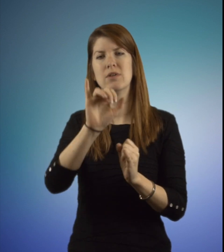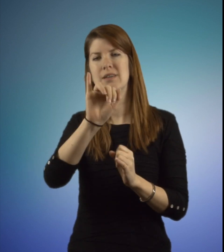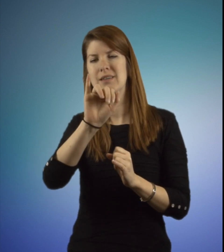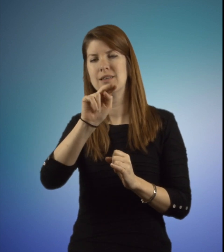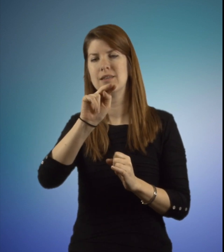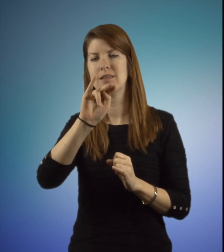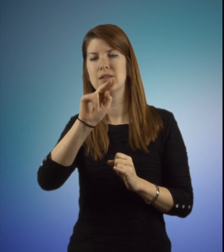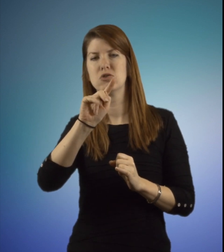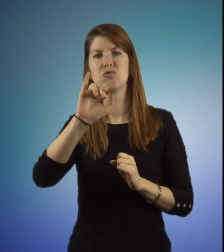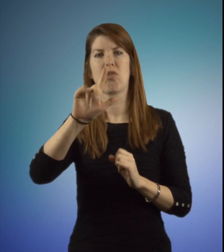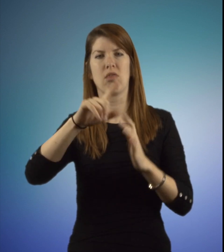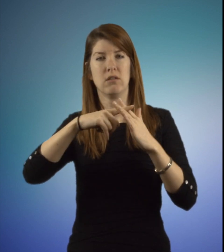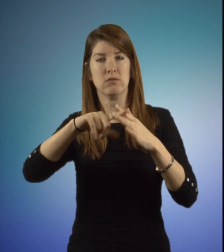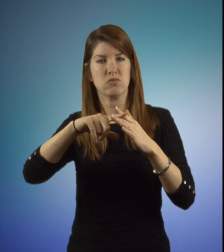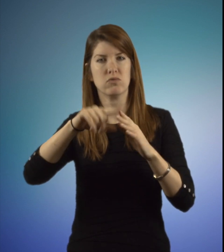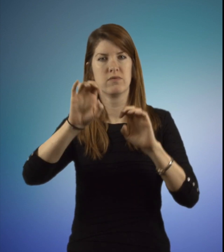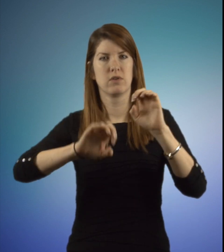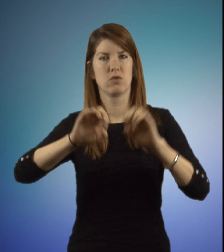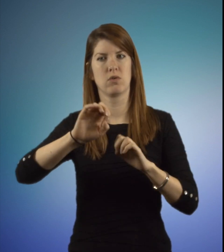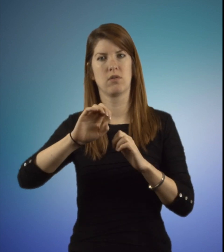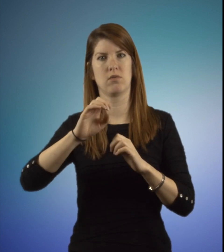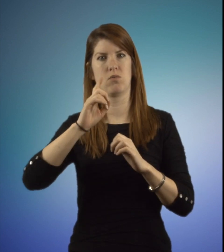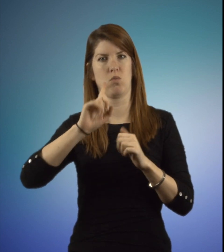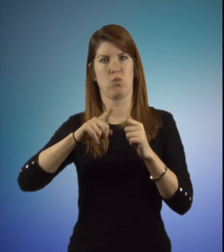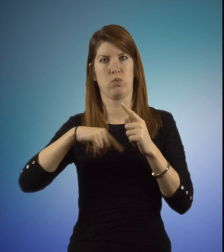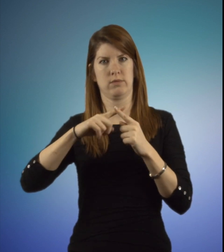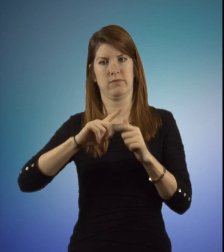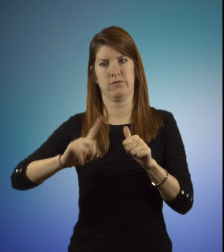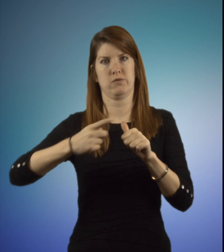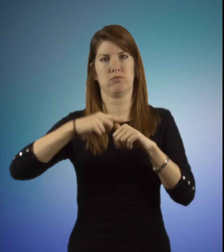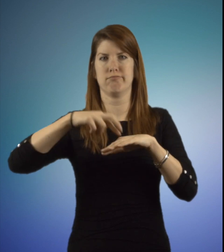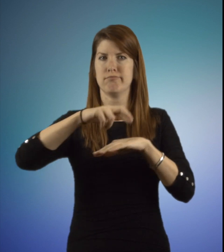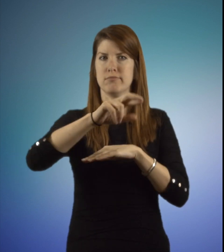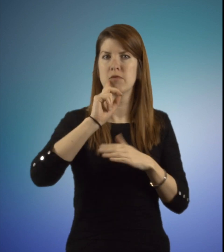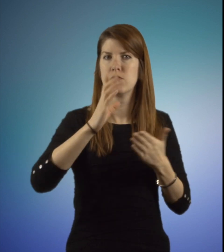and initial evaluation when a student is first referred for services.